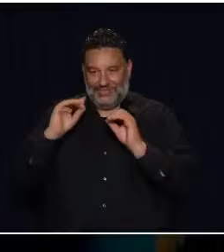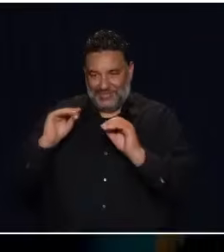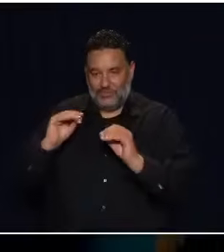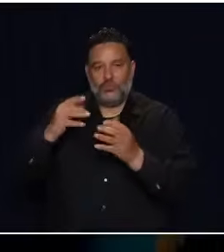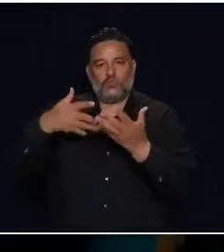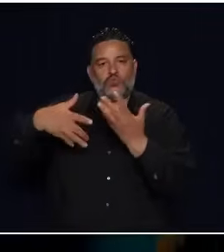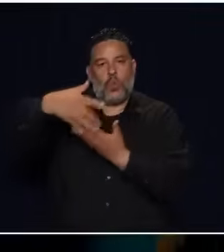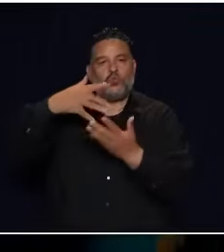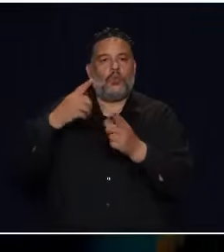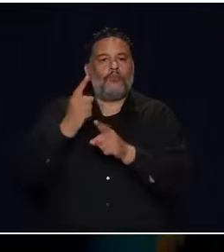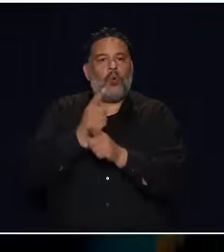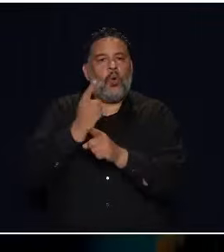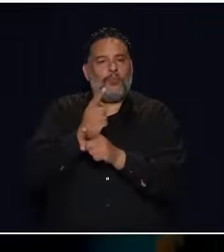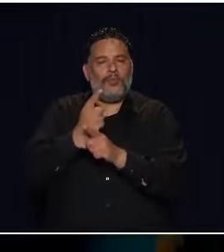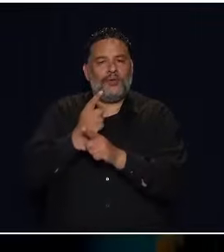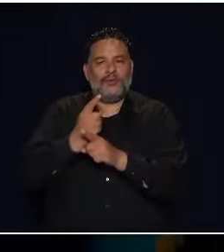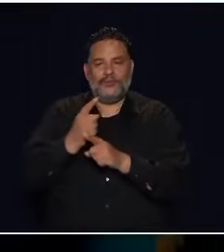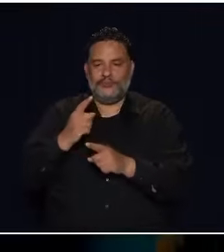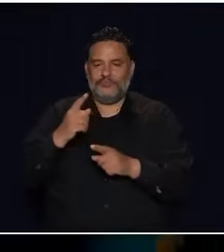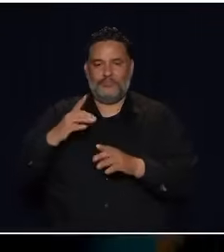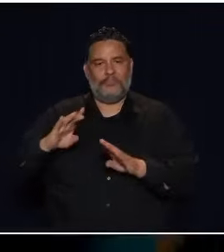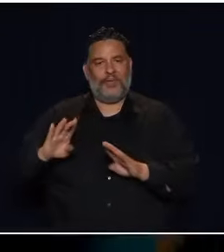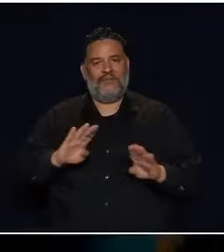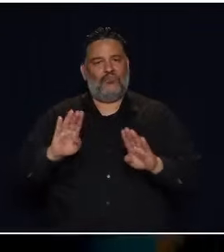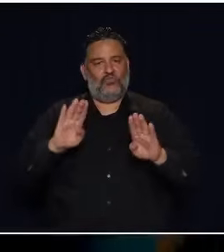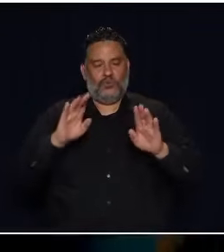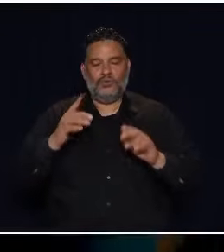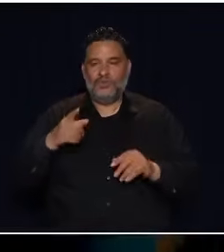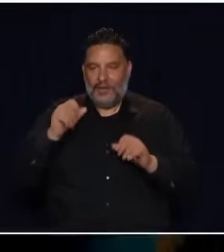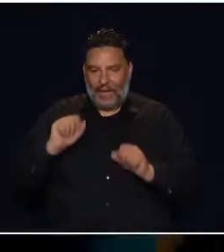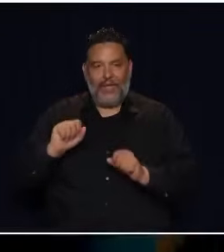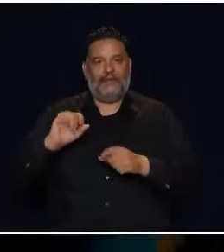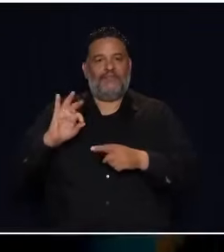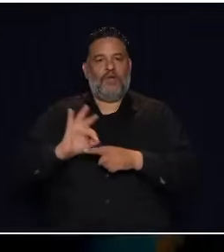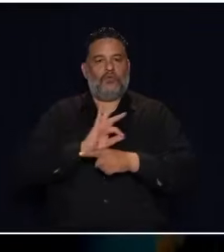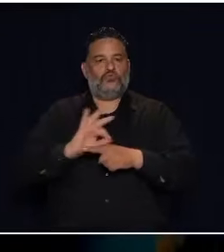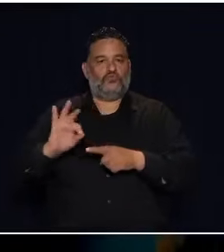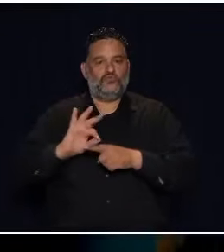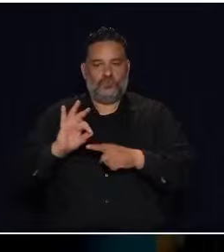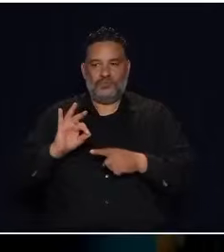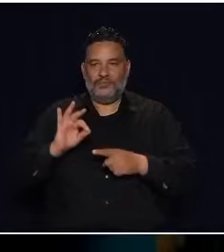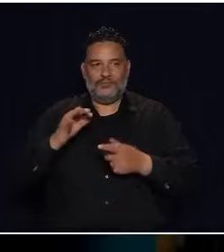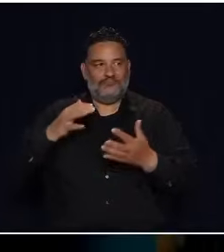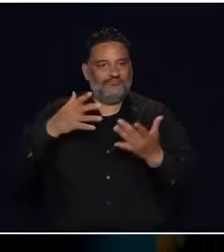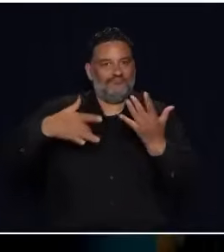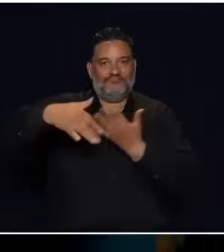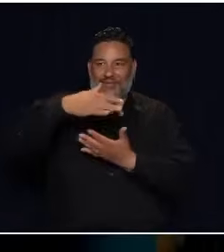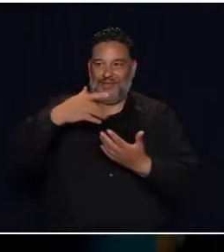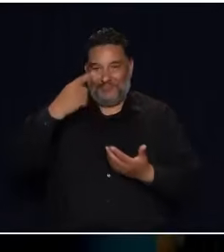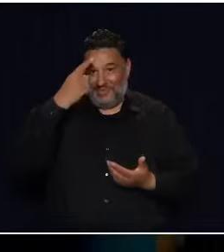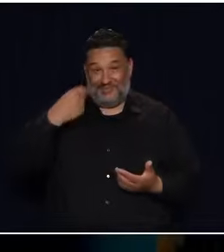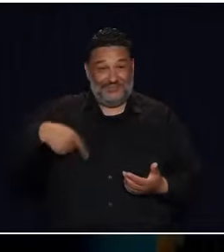BUT IN REALITY, WE ARE TRYING TO TEACH THEM TO BE SOCIALLY APPROPRIATE, HAVE SOCIALLY VALID